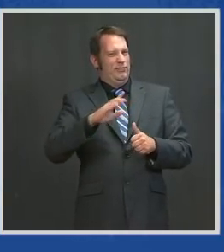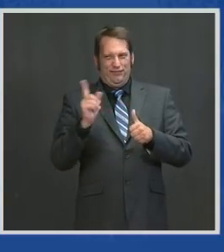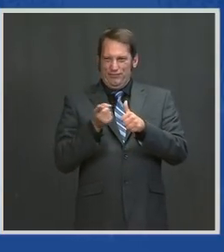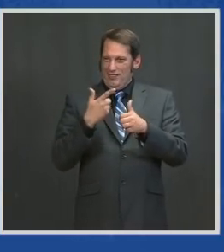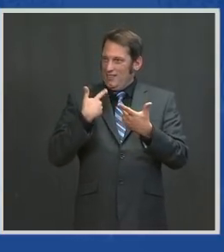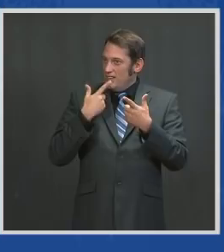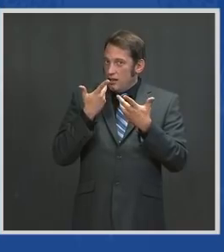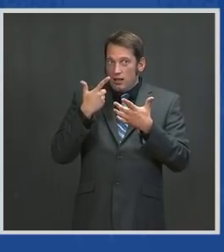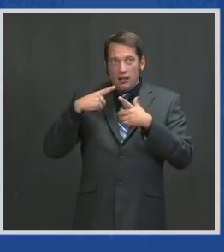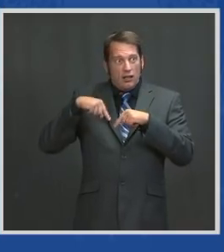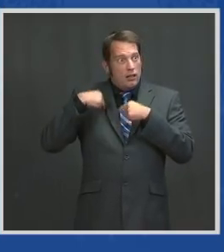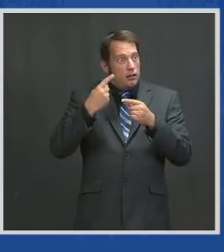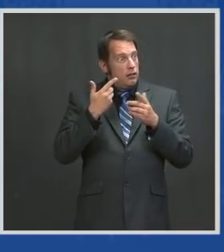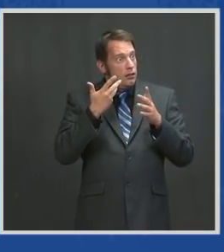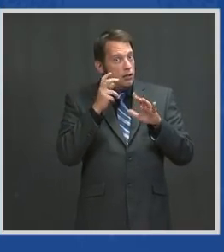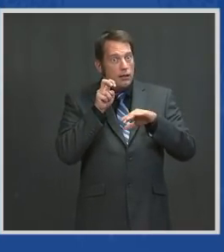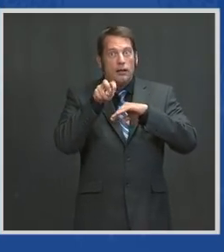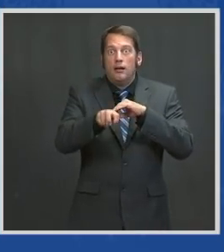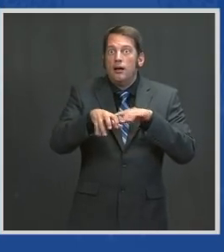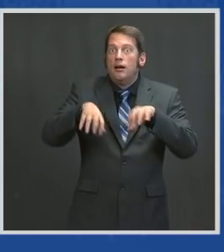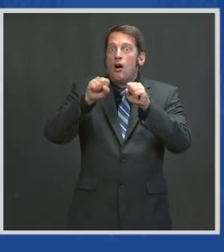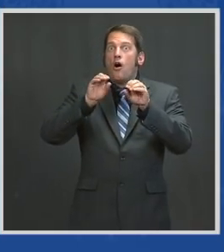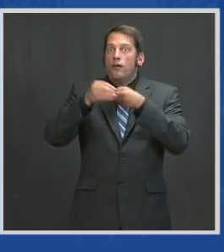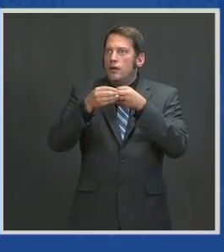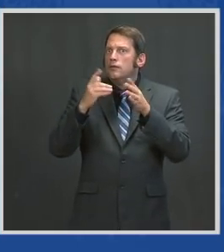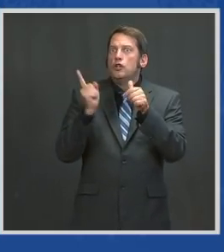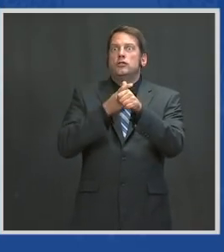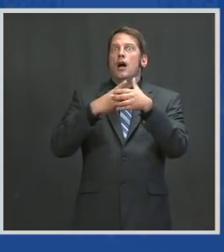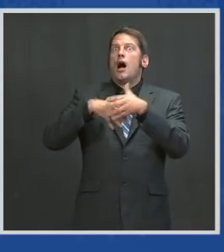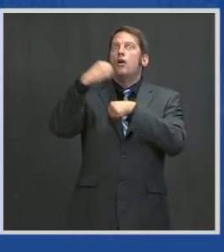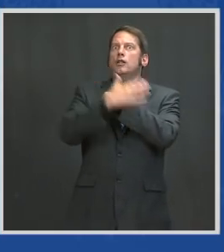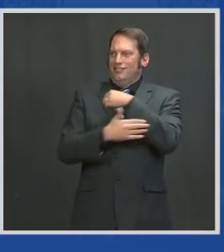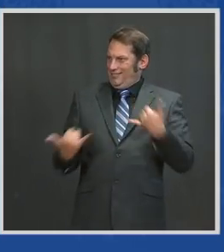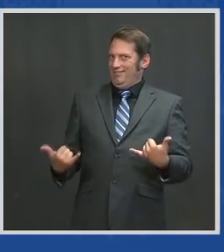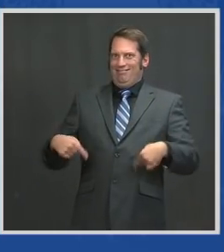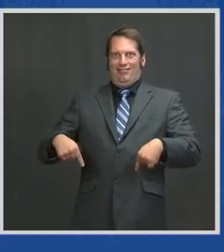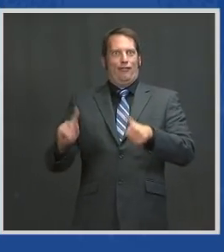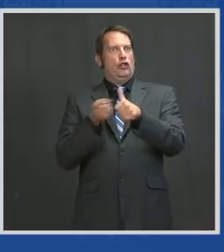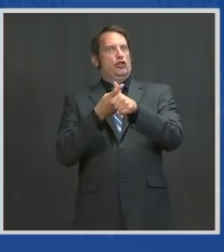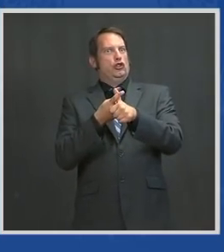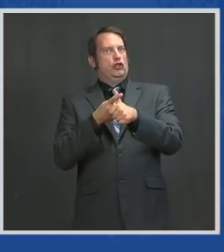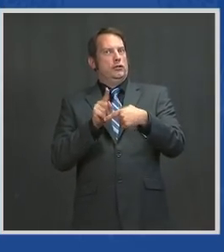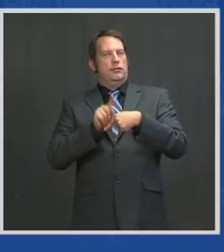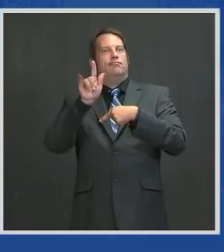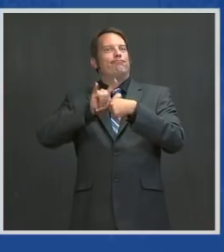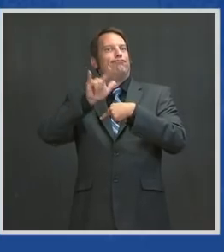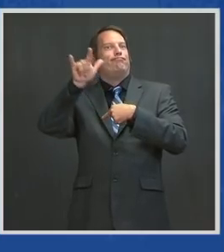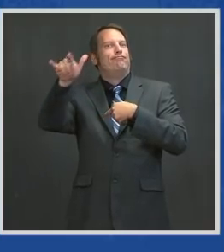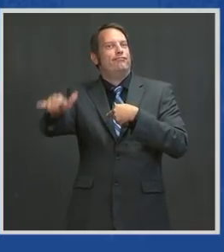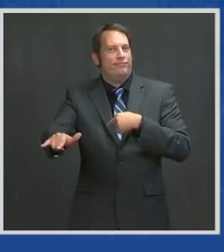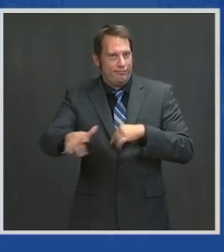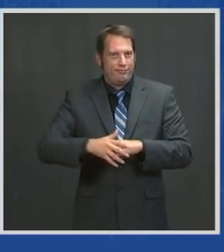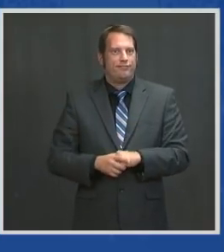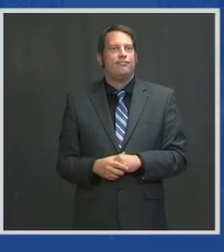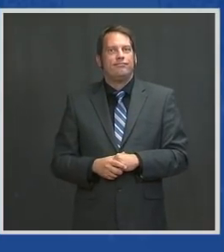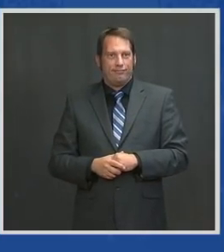From those of you who observe more than 20 years to the youngest military kids that I see in the crowd,